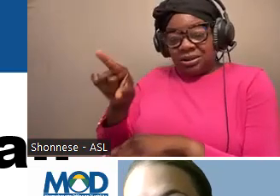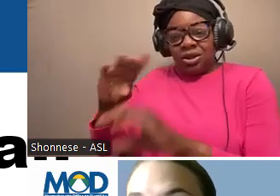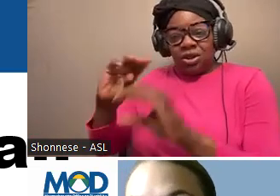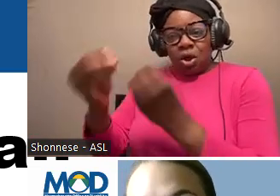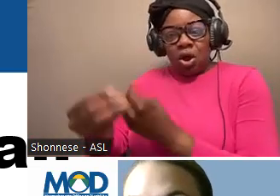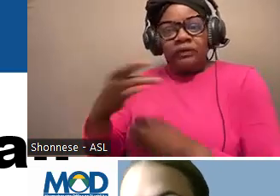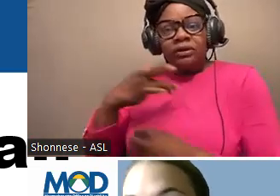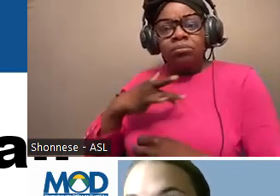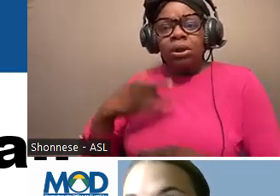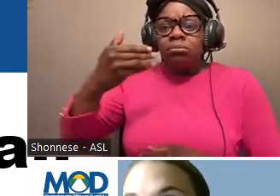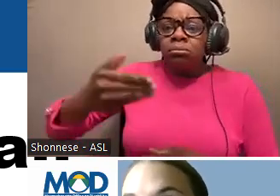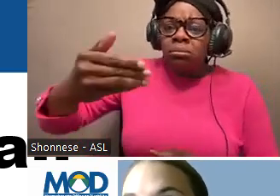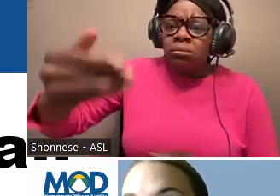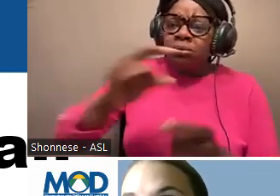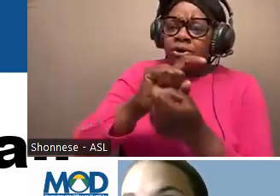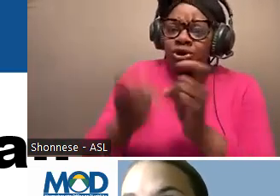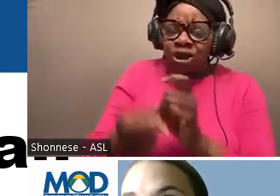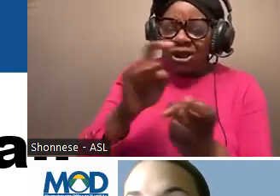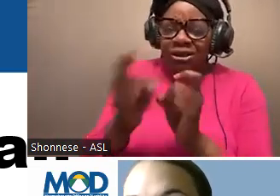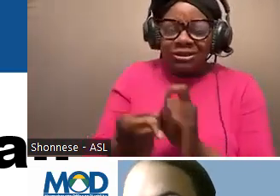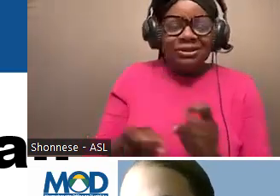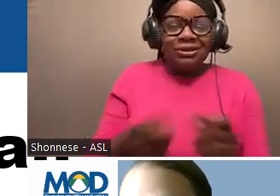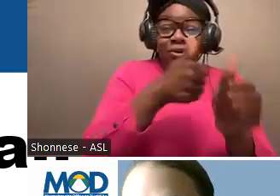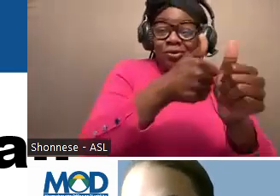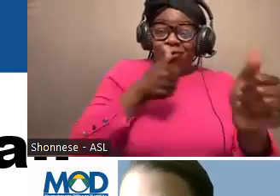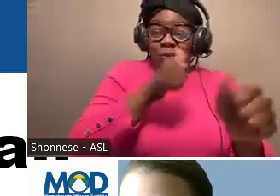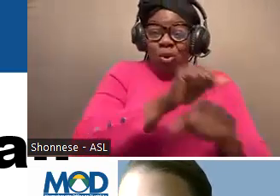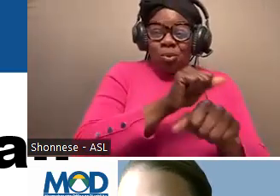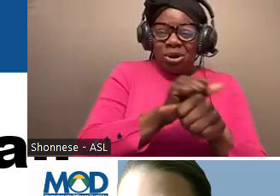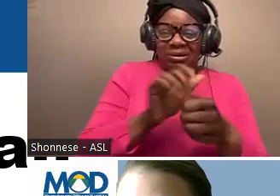And telework is something, that's you know, kind of fuzzy and pretty